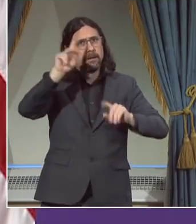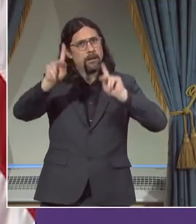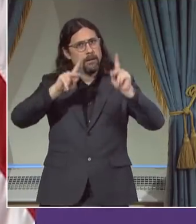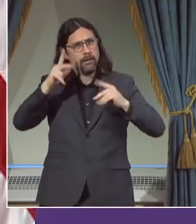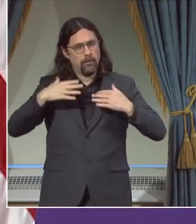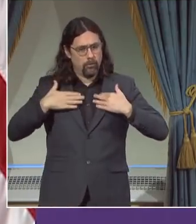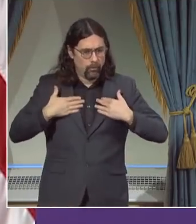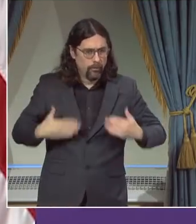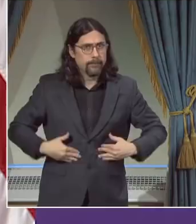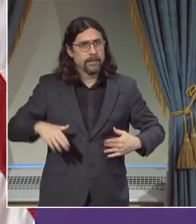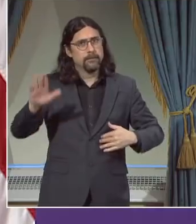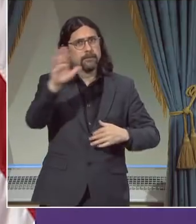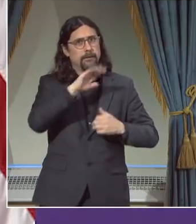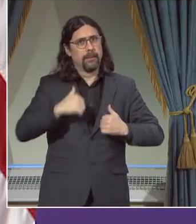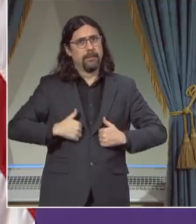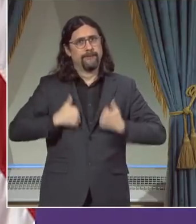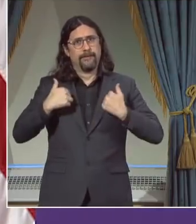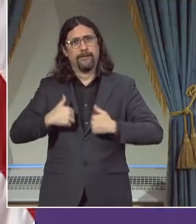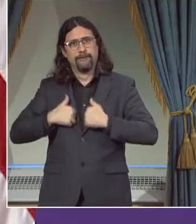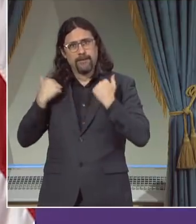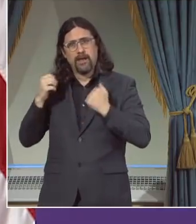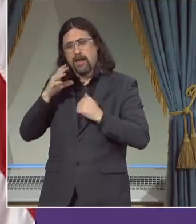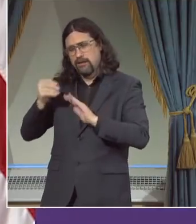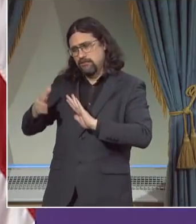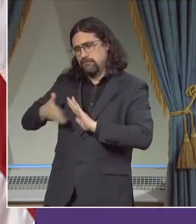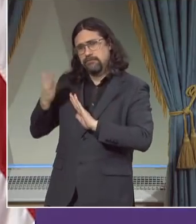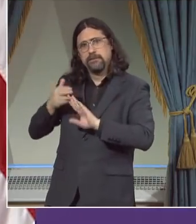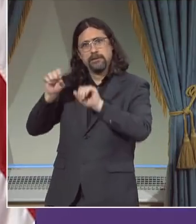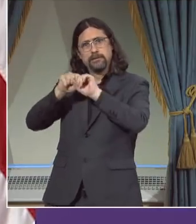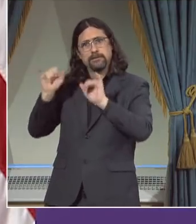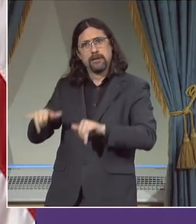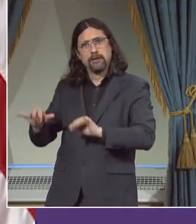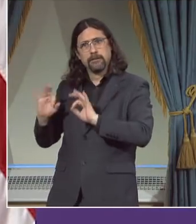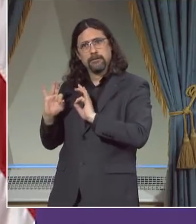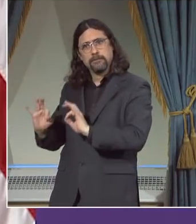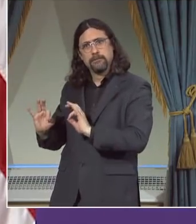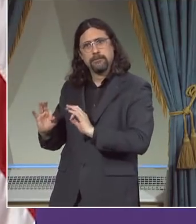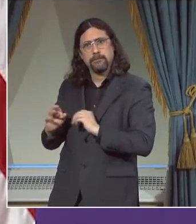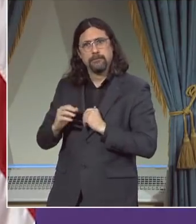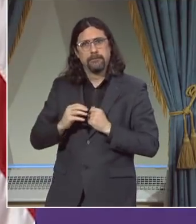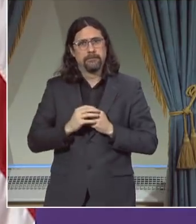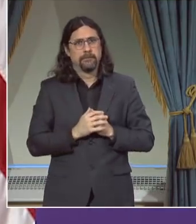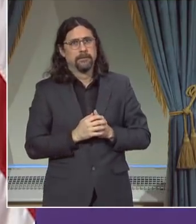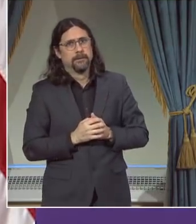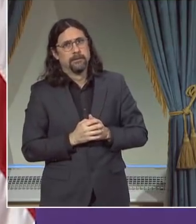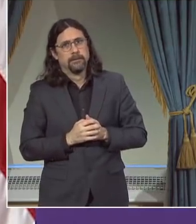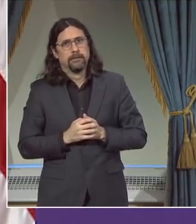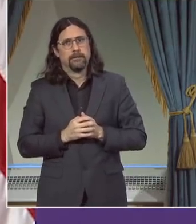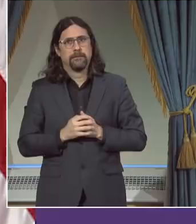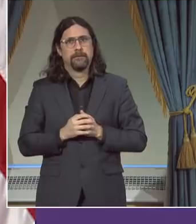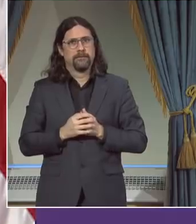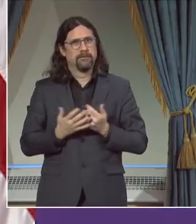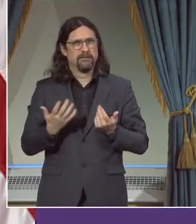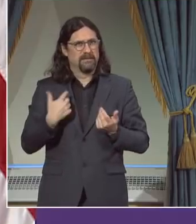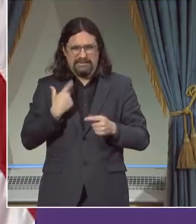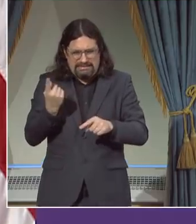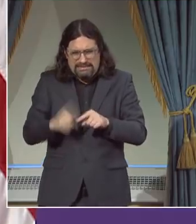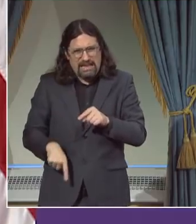OTR HEWY.A HUMAN LIFE IS THREATENED BY THINGS BEYOND COVID-19, WE CANNOT LET DOWN OUR GUARDON THOSE OTHER